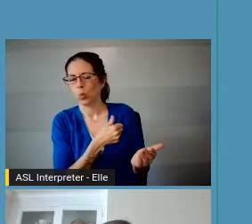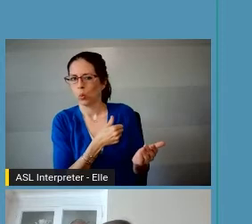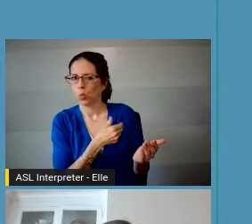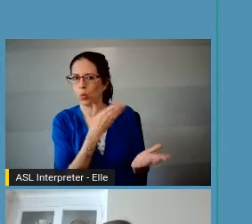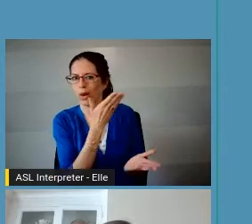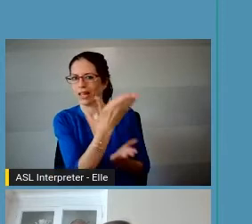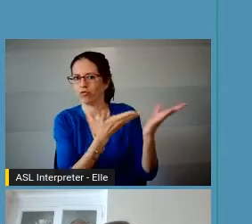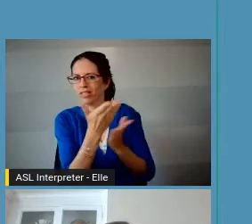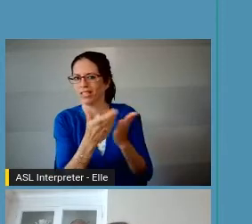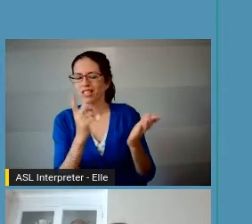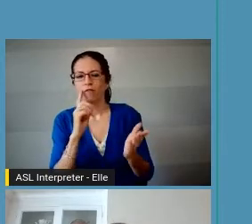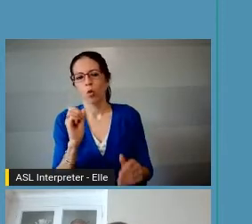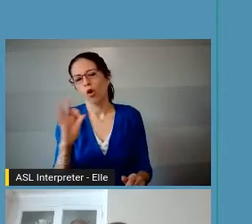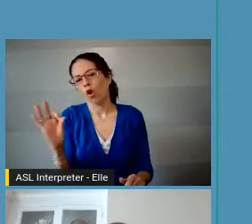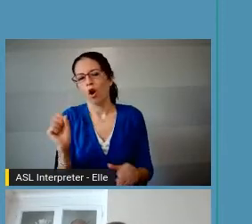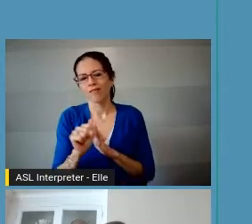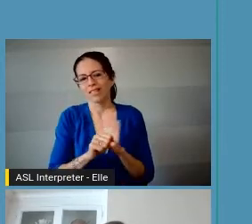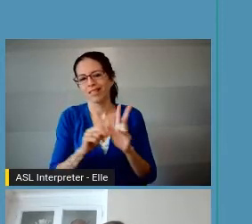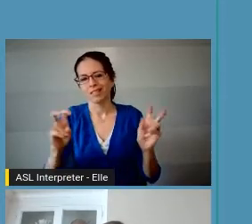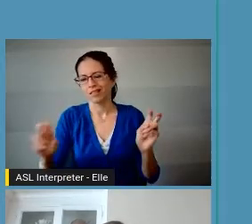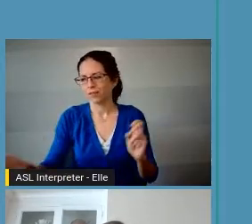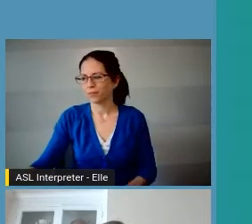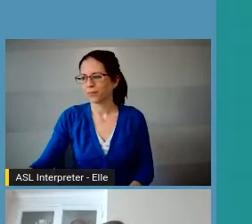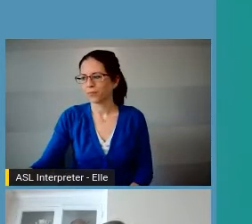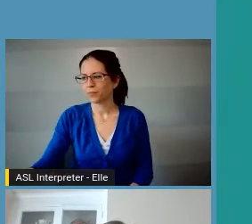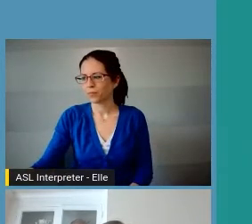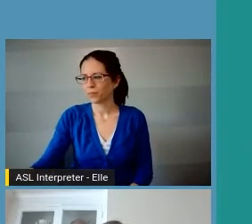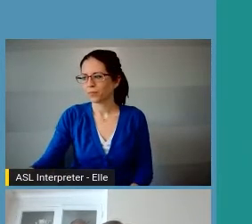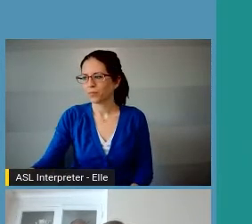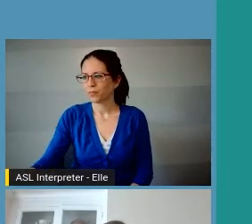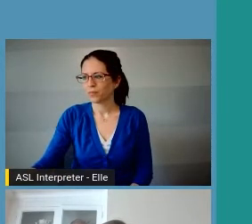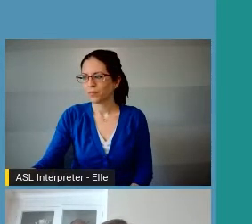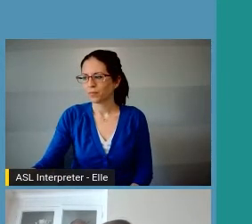of the contest.